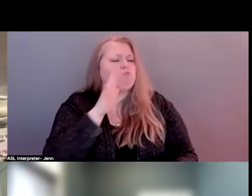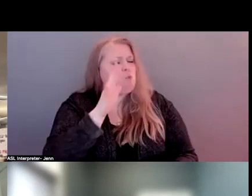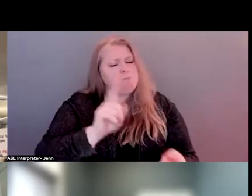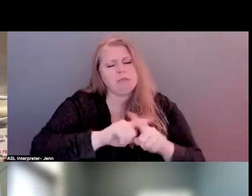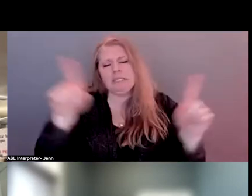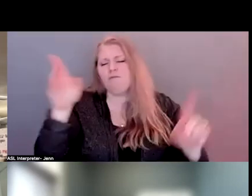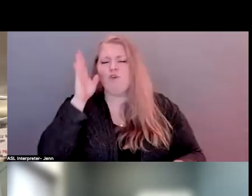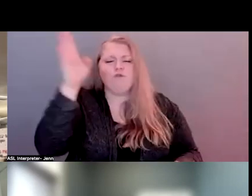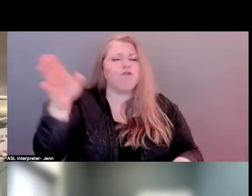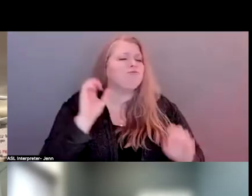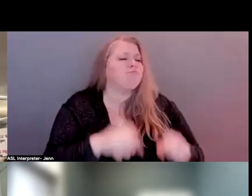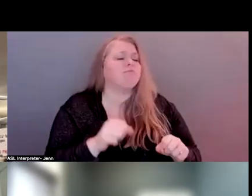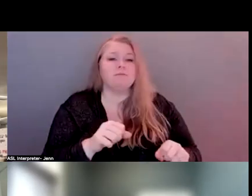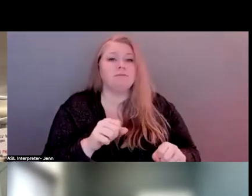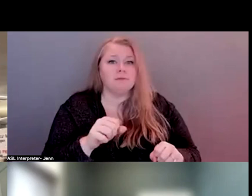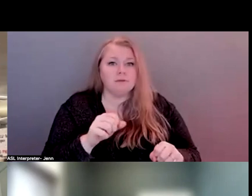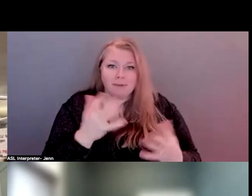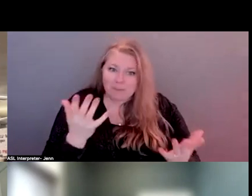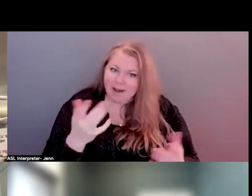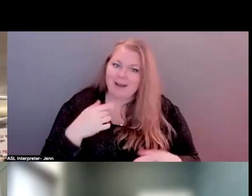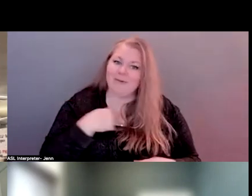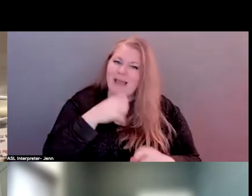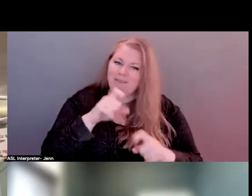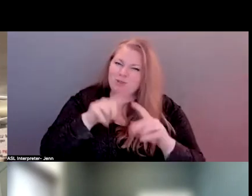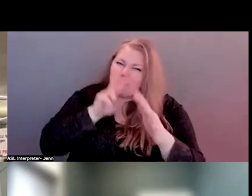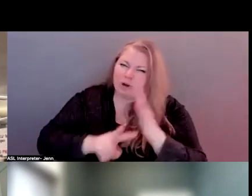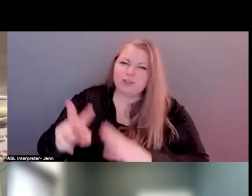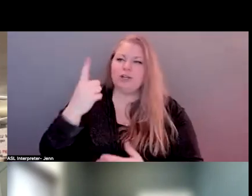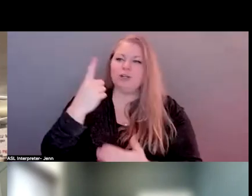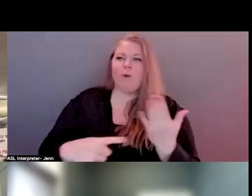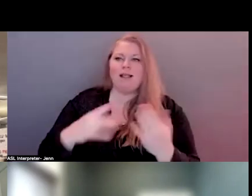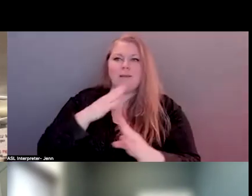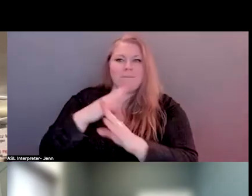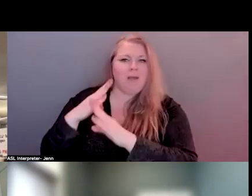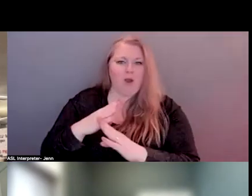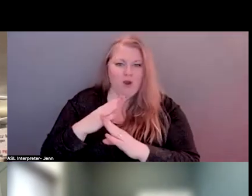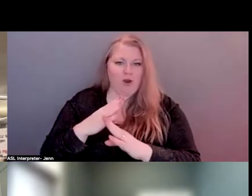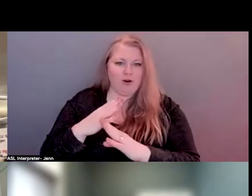So projecting what barriers we are facing is really somewhat